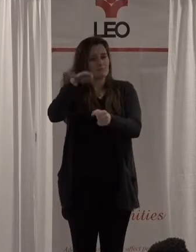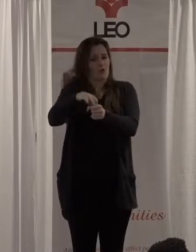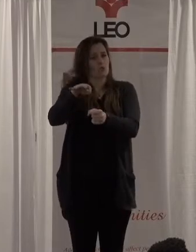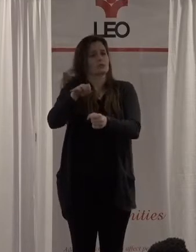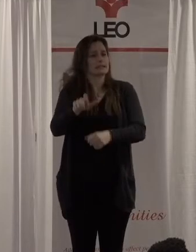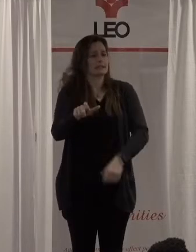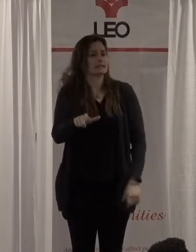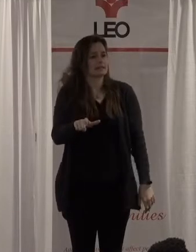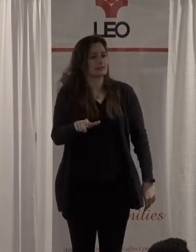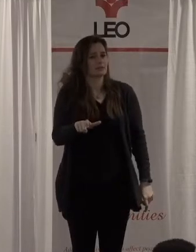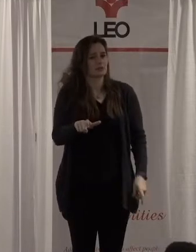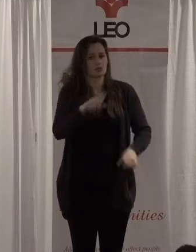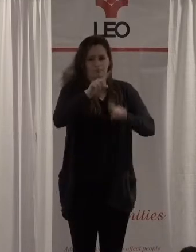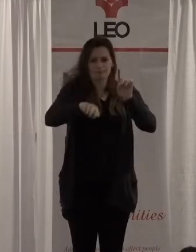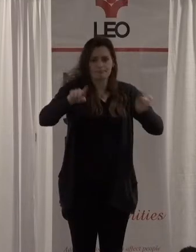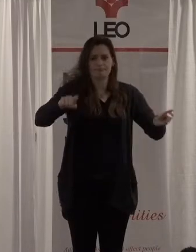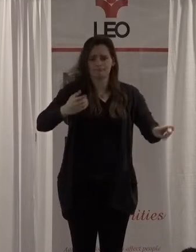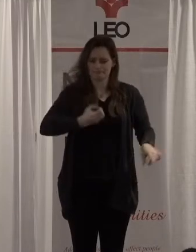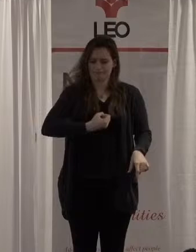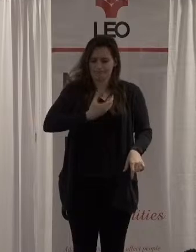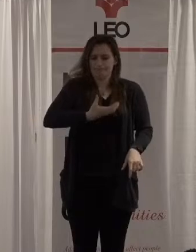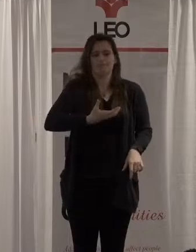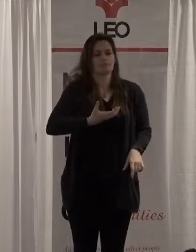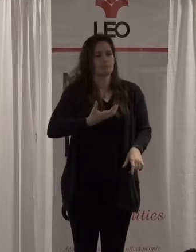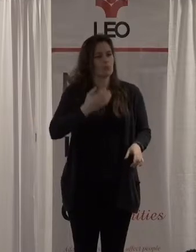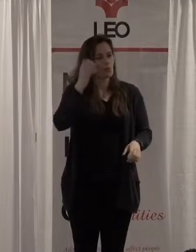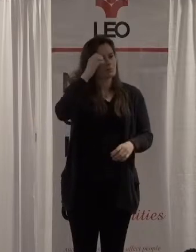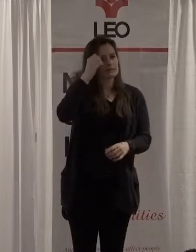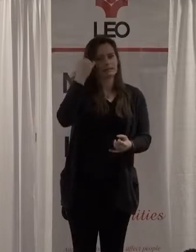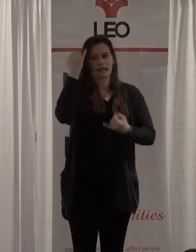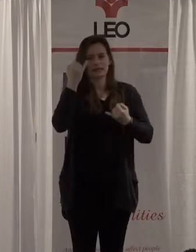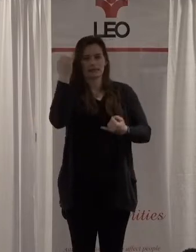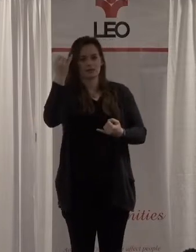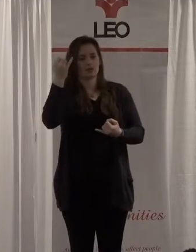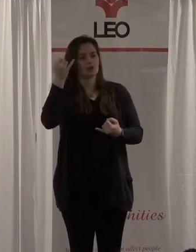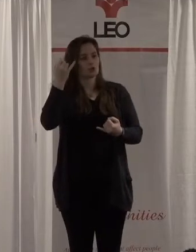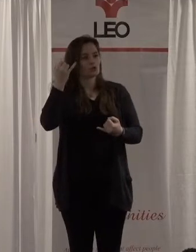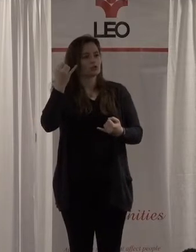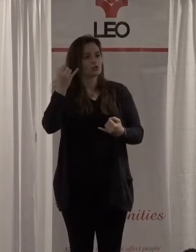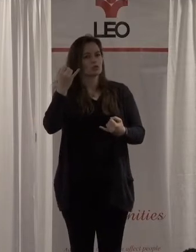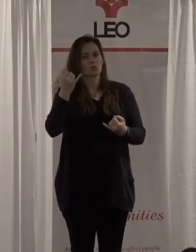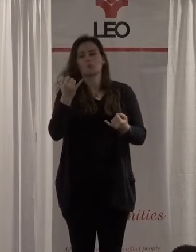AND IN ALL LEVELS OF GOVERNMENT BUT PARTICIPATING IN DEMOCRACY ANY WAY YOU CAN,